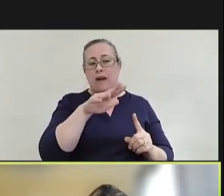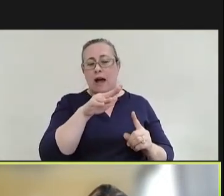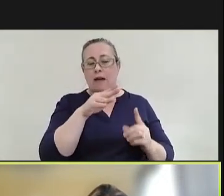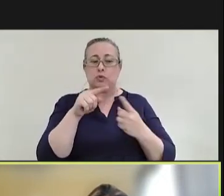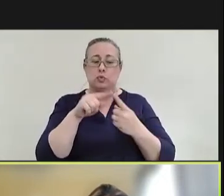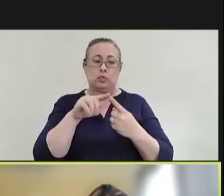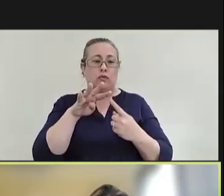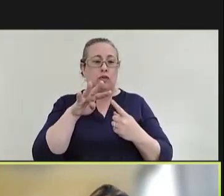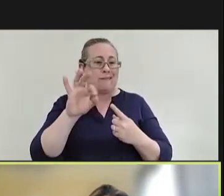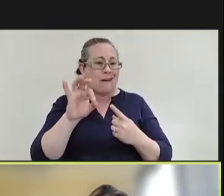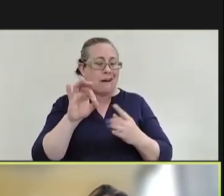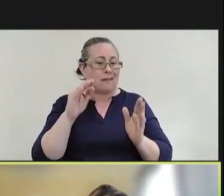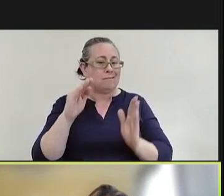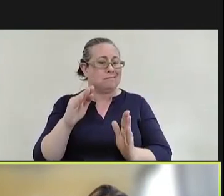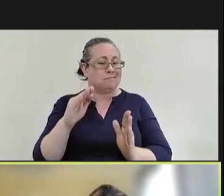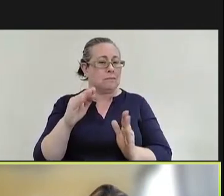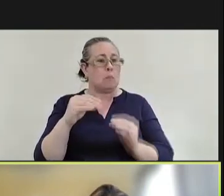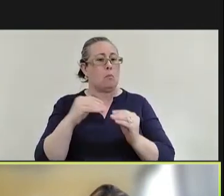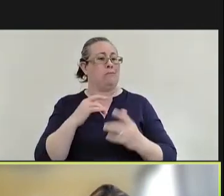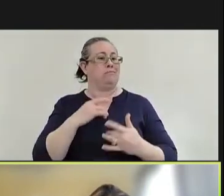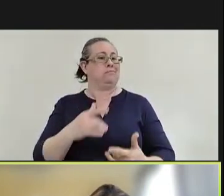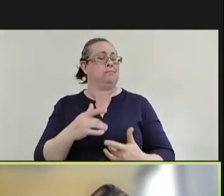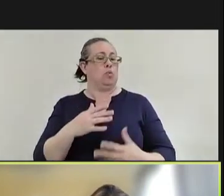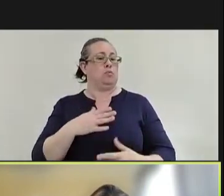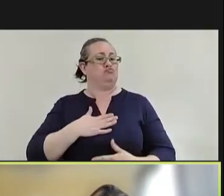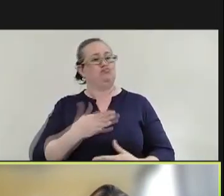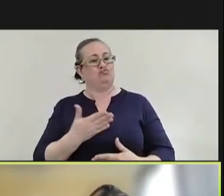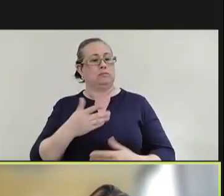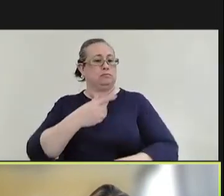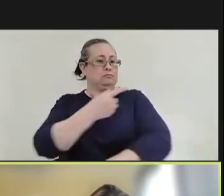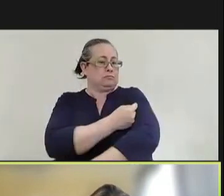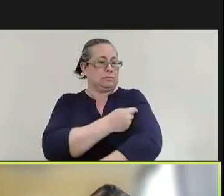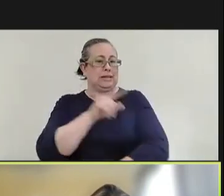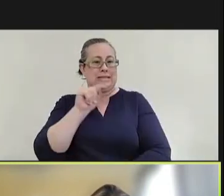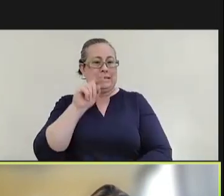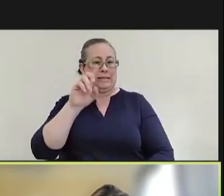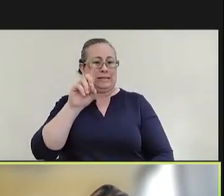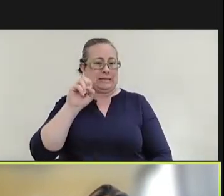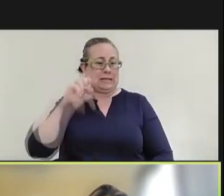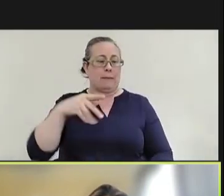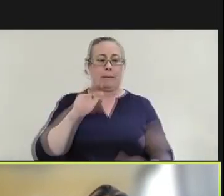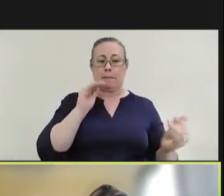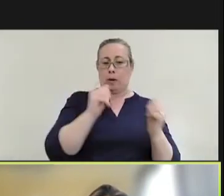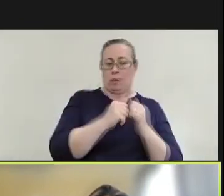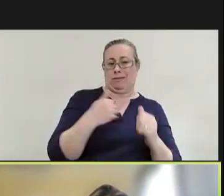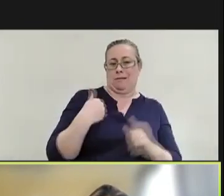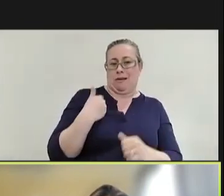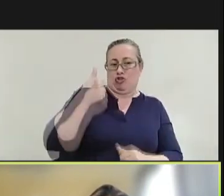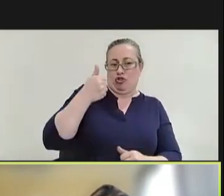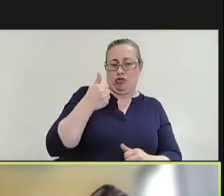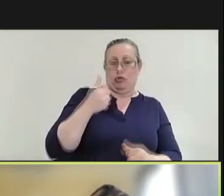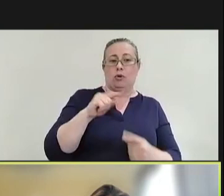women are more likely to get Tdap versus the younger ones. When you look at the 18 to 24,